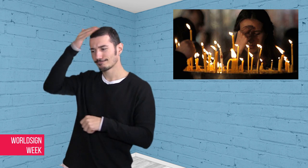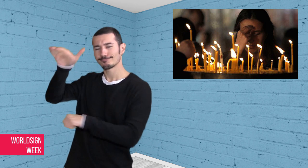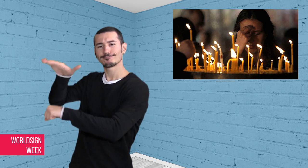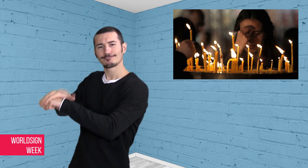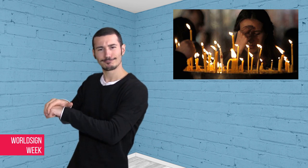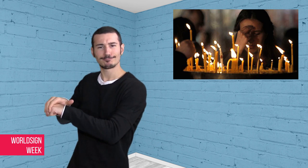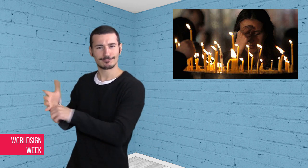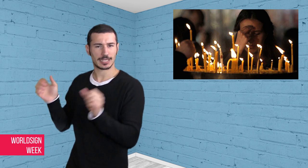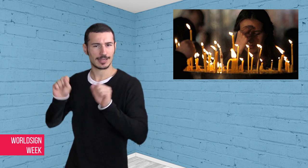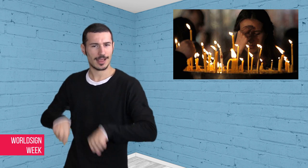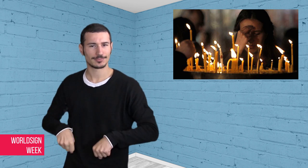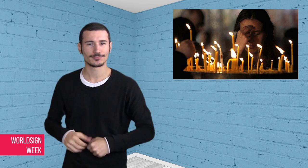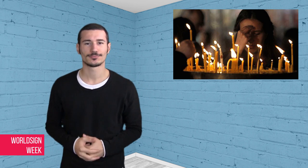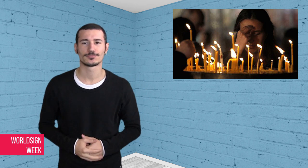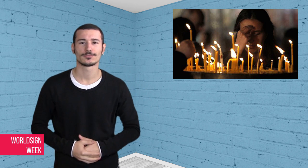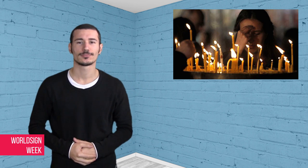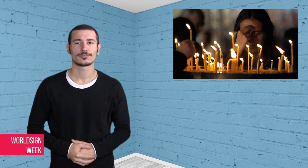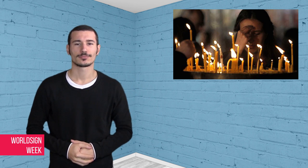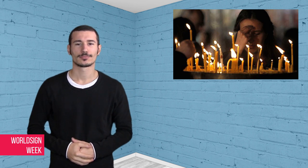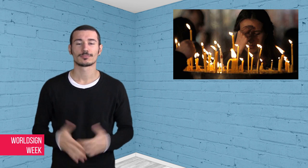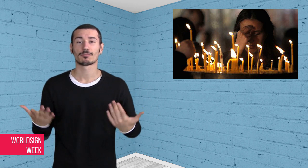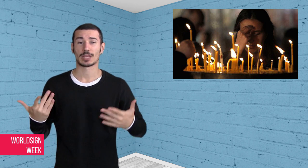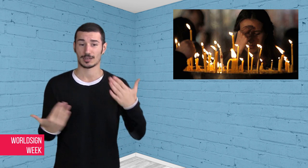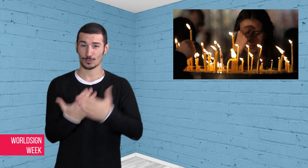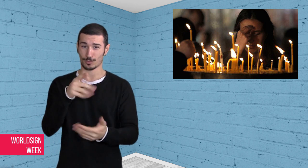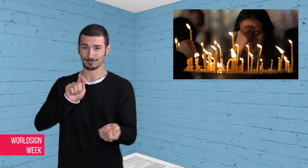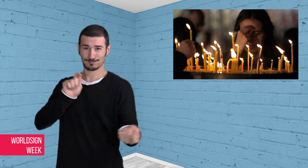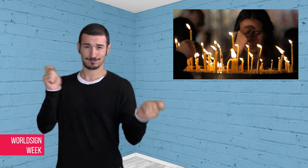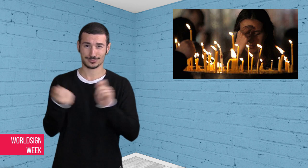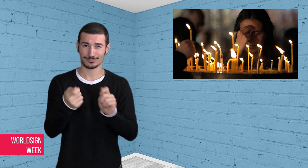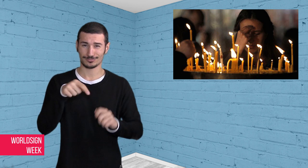With the new change, the Pope hopes